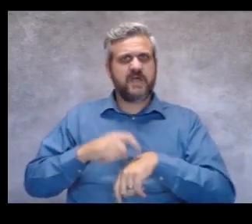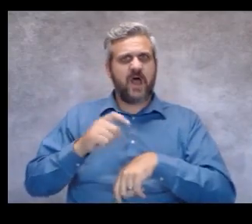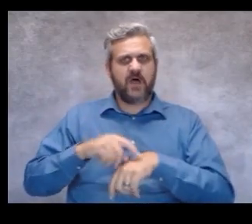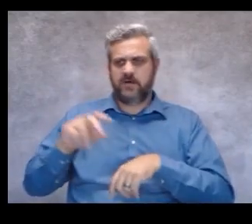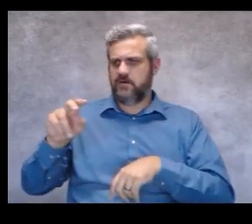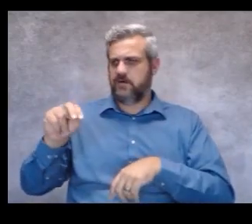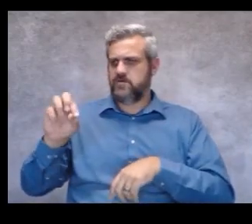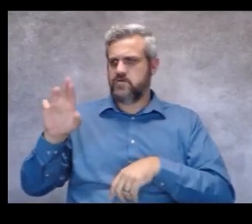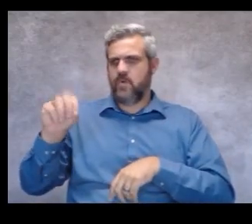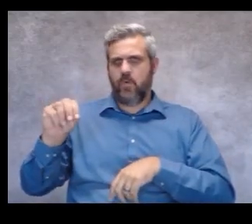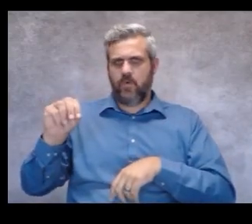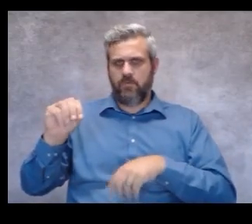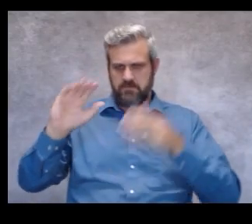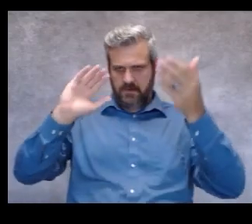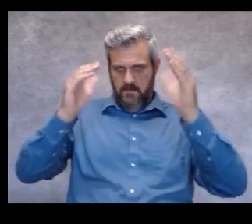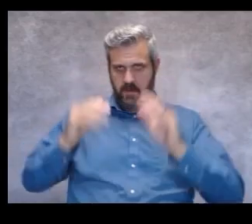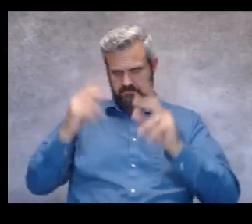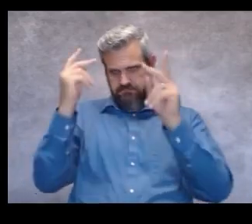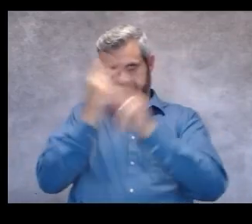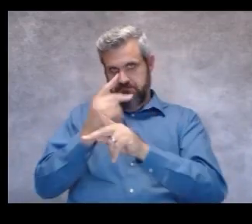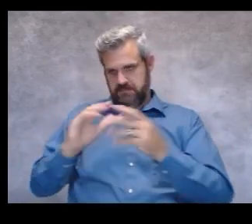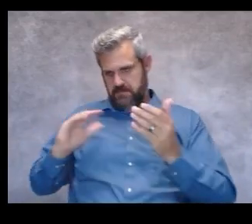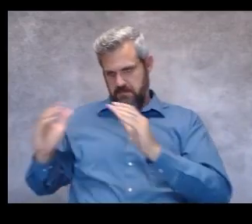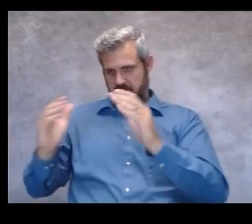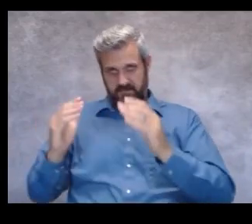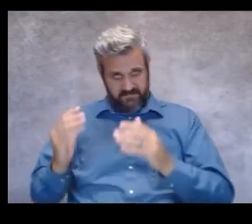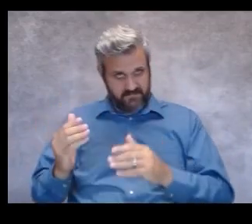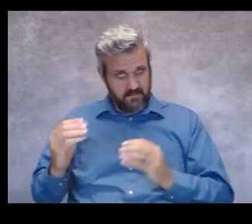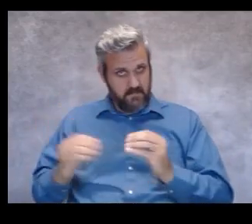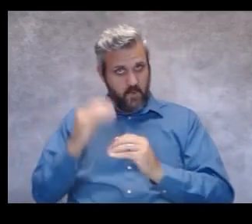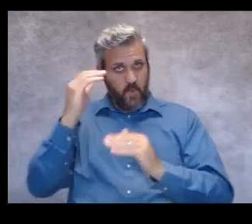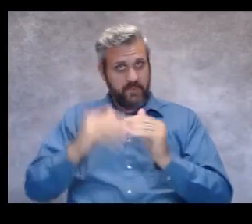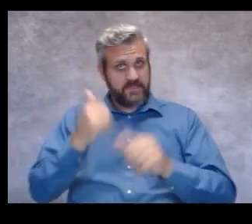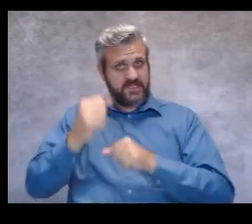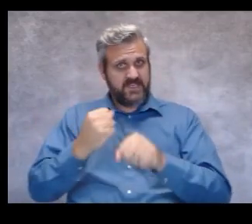Has it been over 10 years? Review how long it has been since assessments have